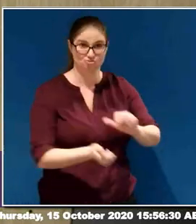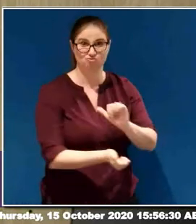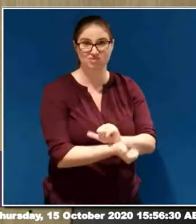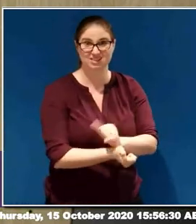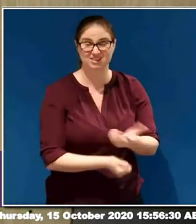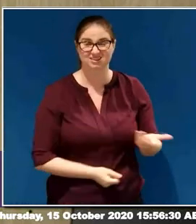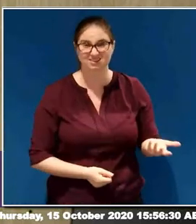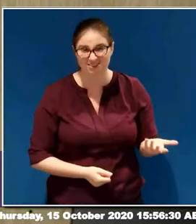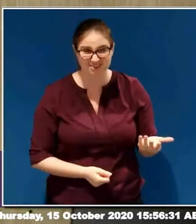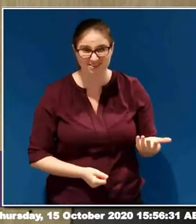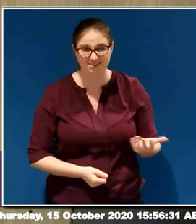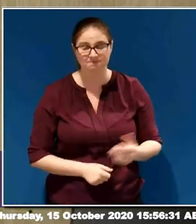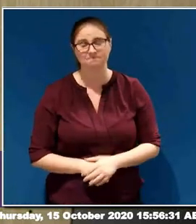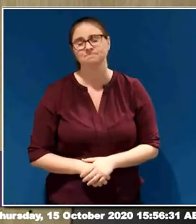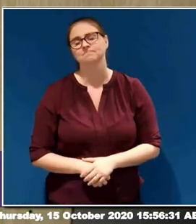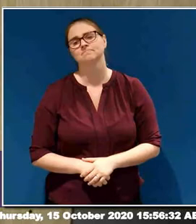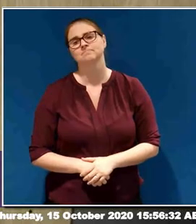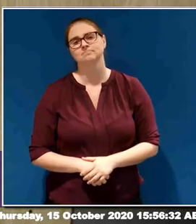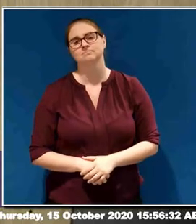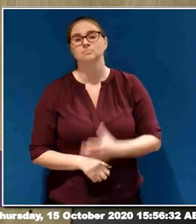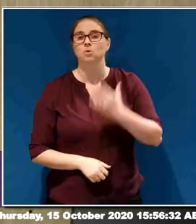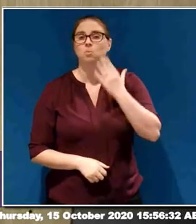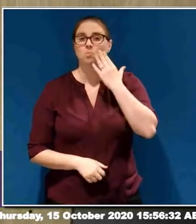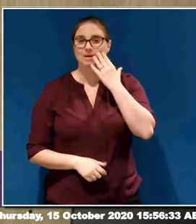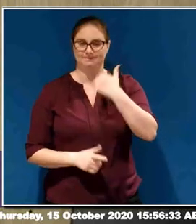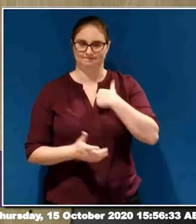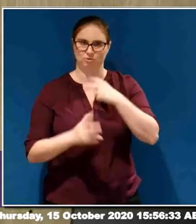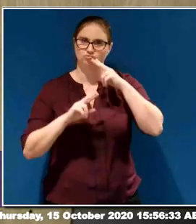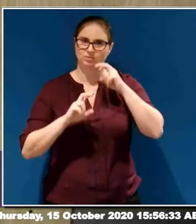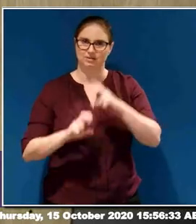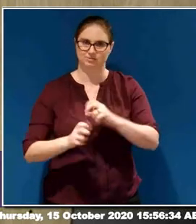contacted by the Head of Research in the Department of Juvenile Justice in